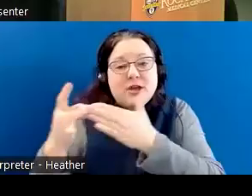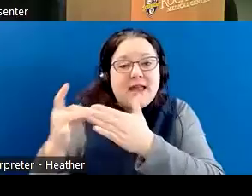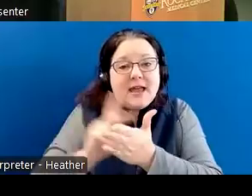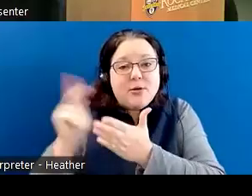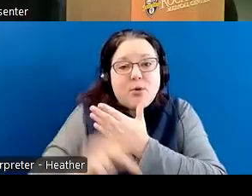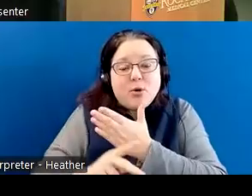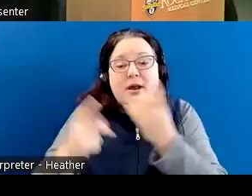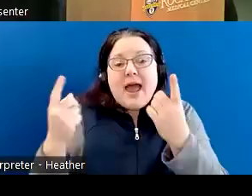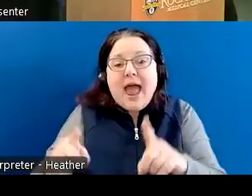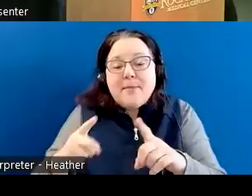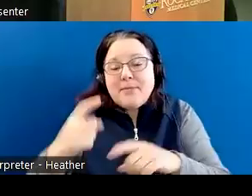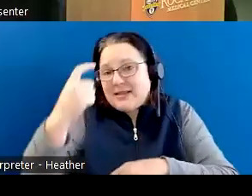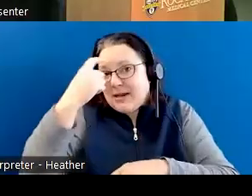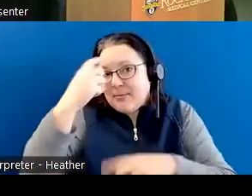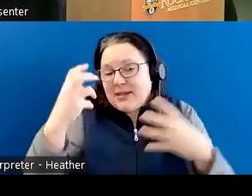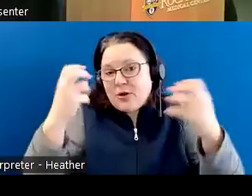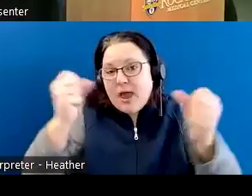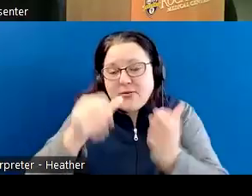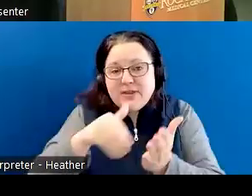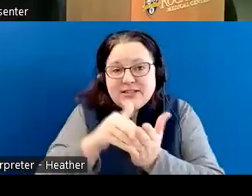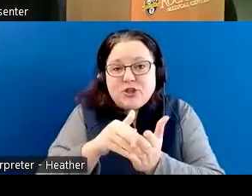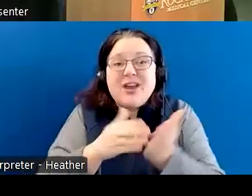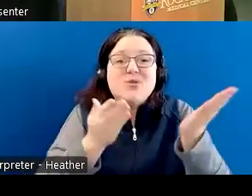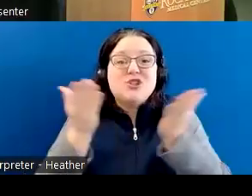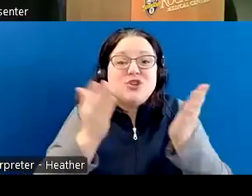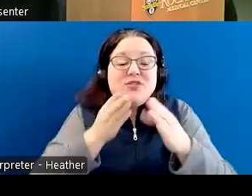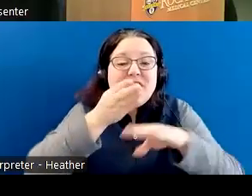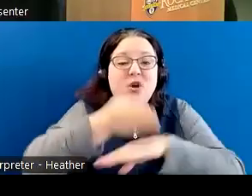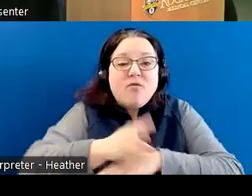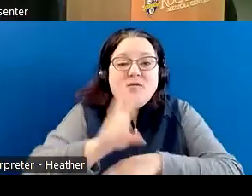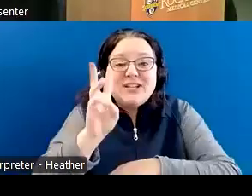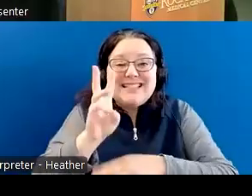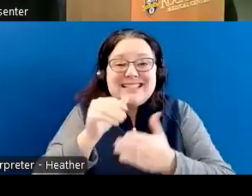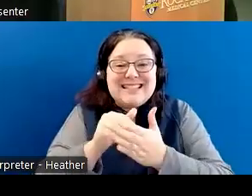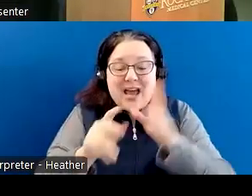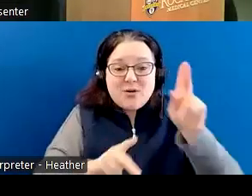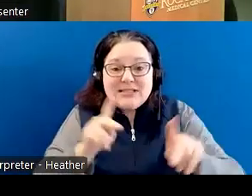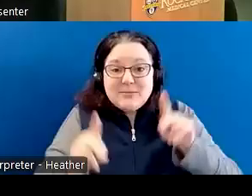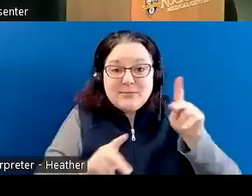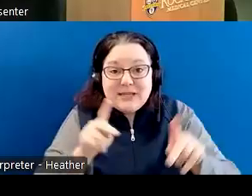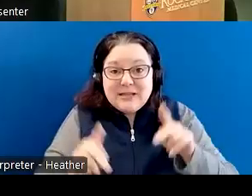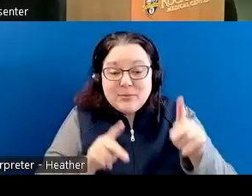health center that was serving over 6,000 uh individuals that would be classified as having